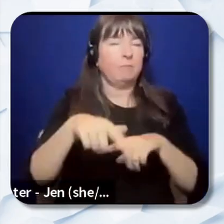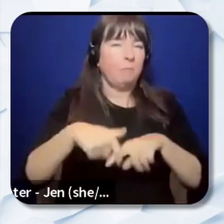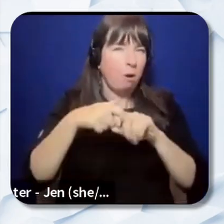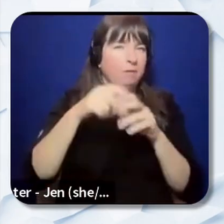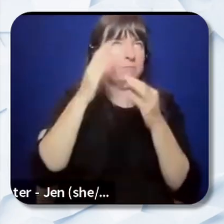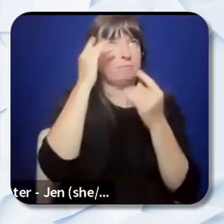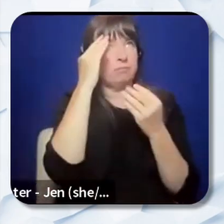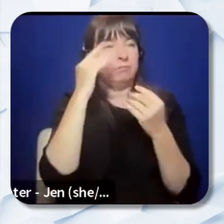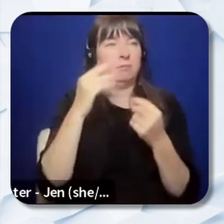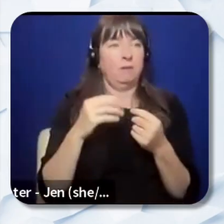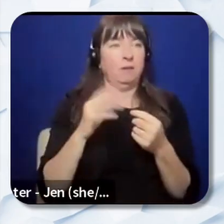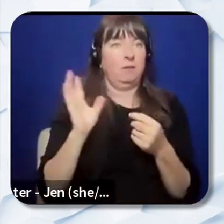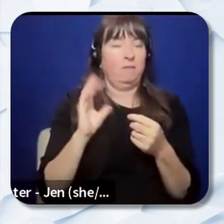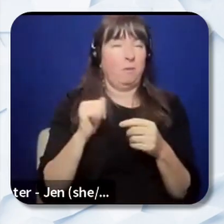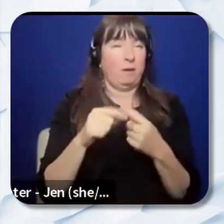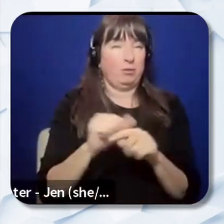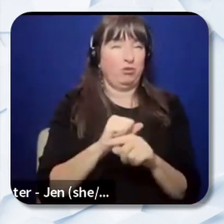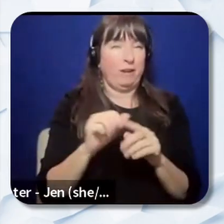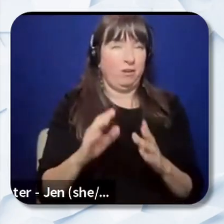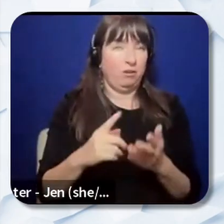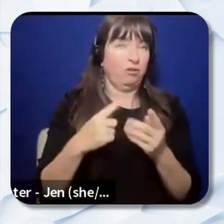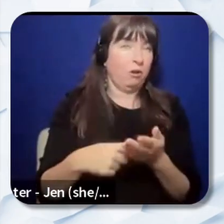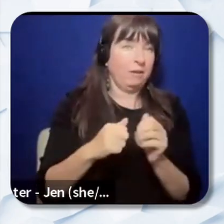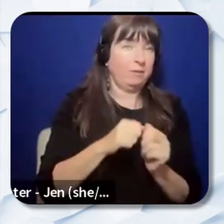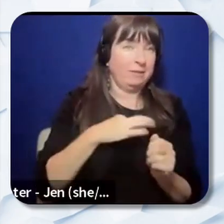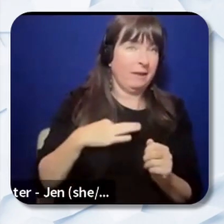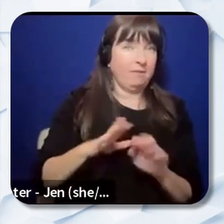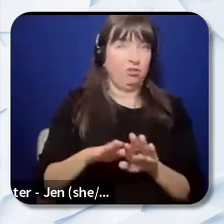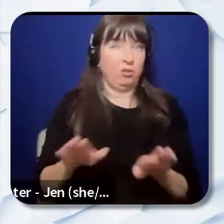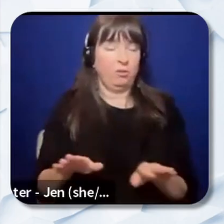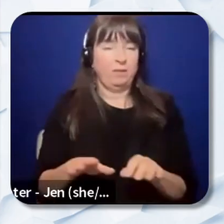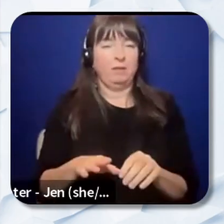staff or the children is giving that them that moment when you ask them an open-ended question